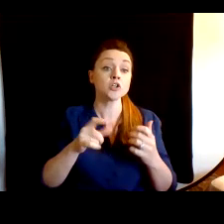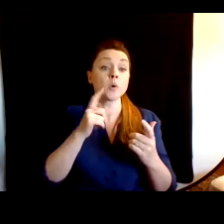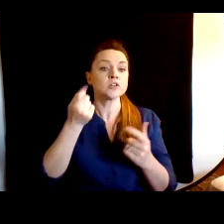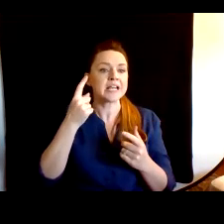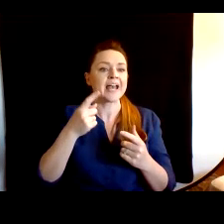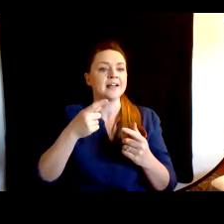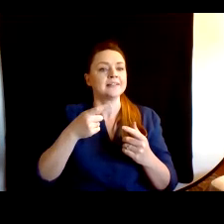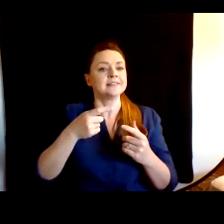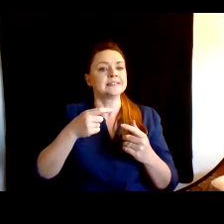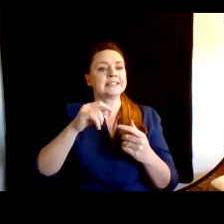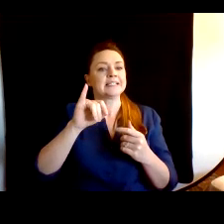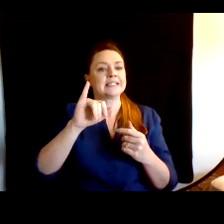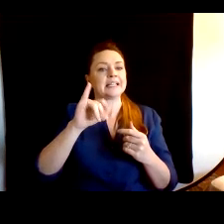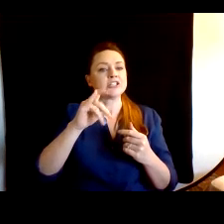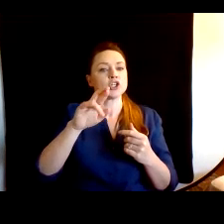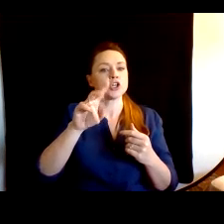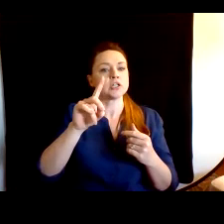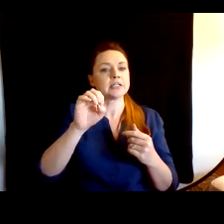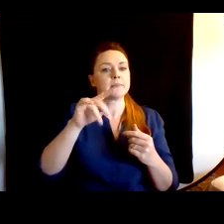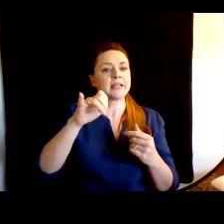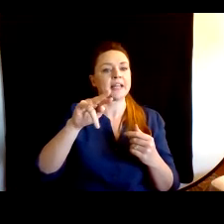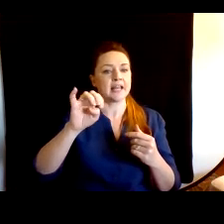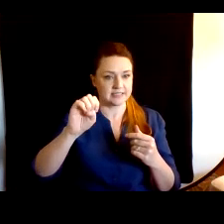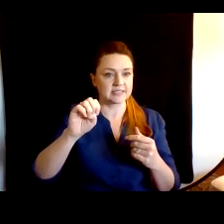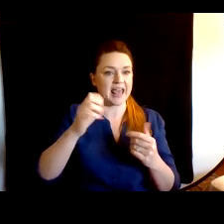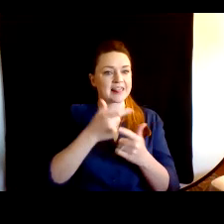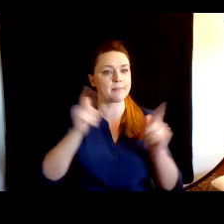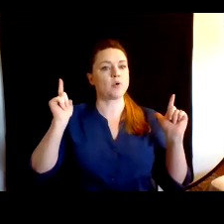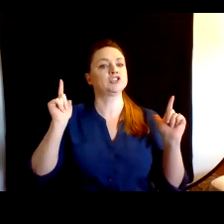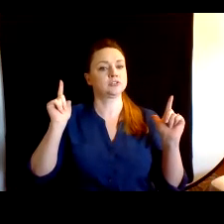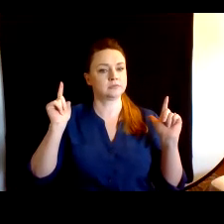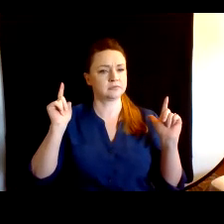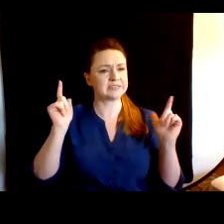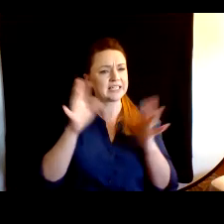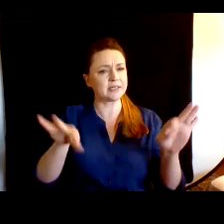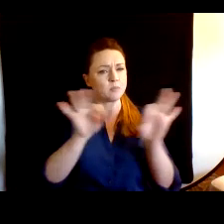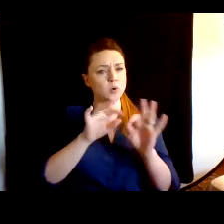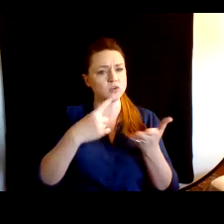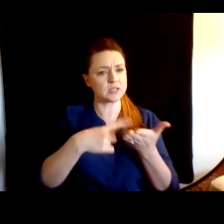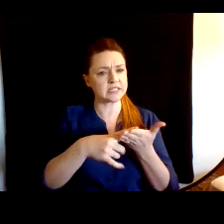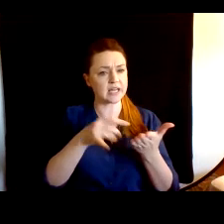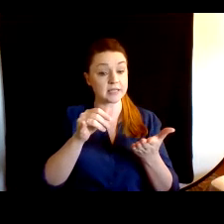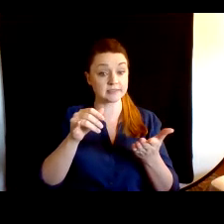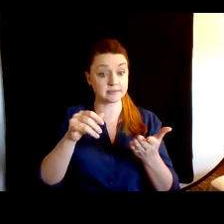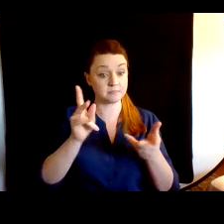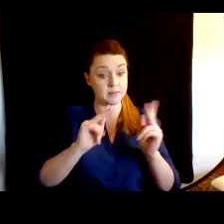and collective liberation, which is really important. So that means that we need to have conversations around folks with intellectual disabilities